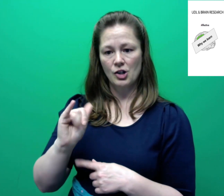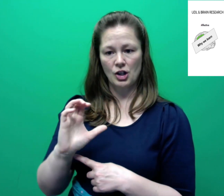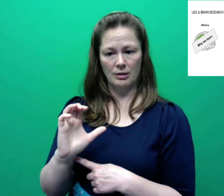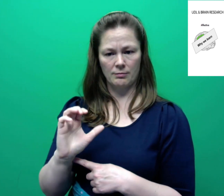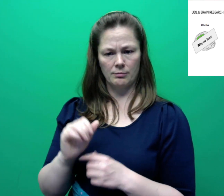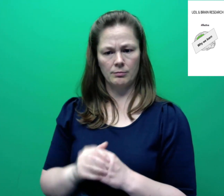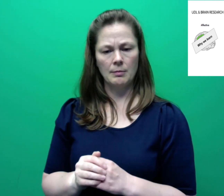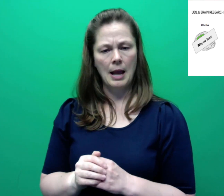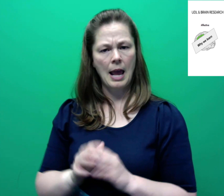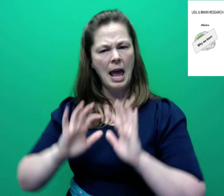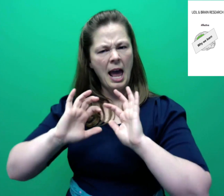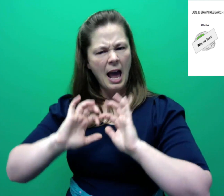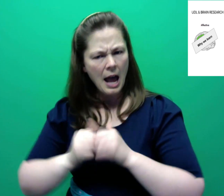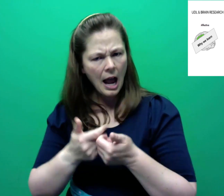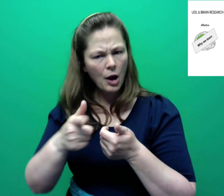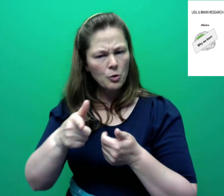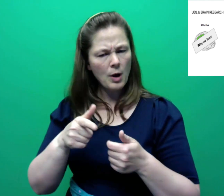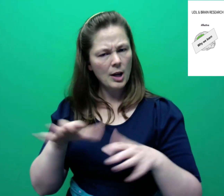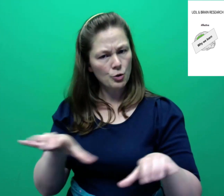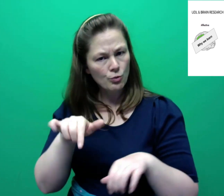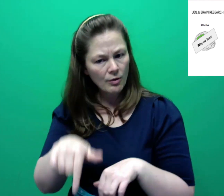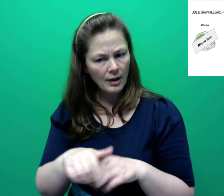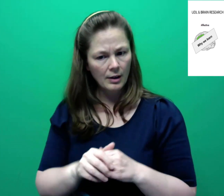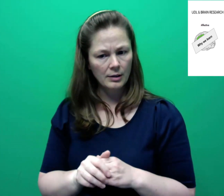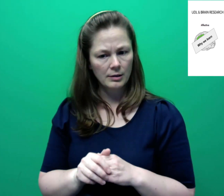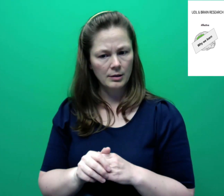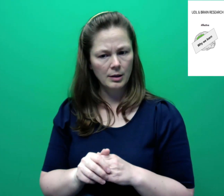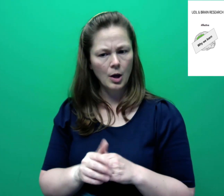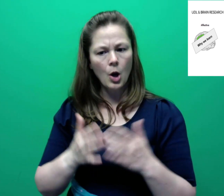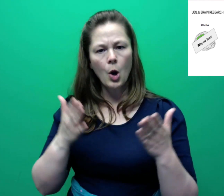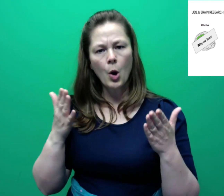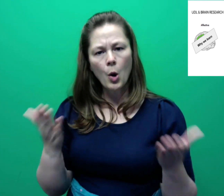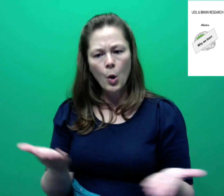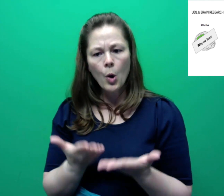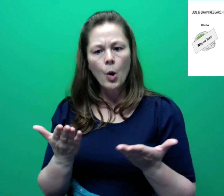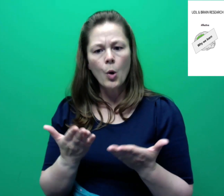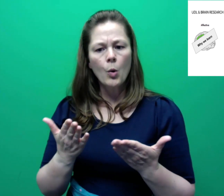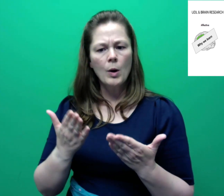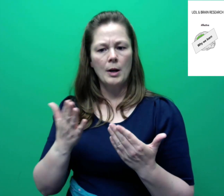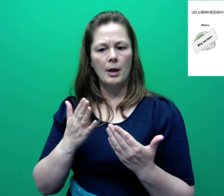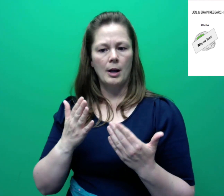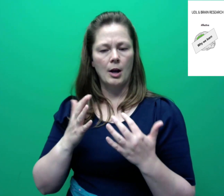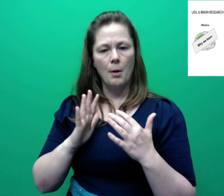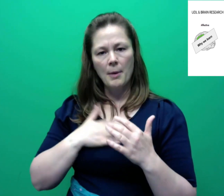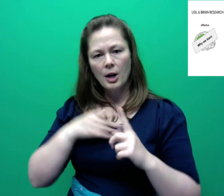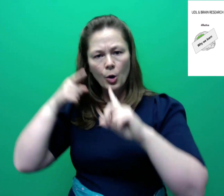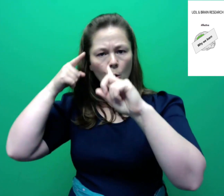process is strategic. How should I go about this task, how am i doing on my